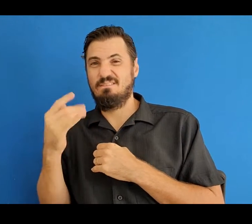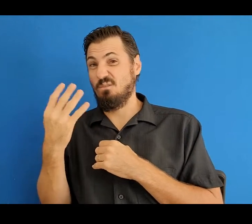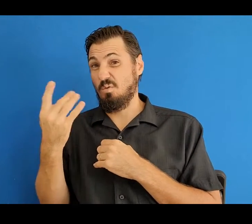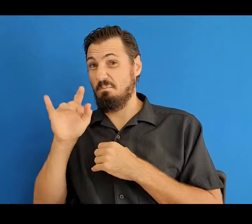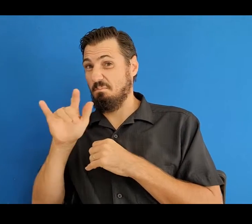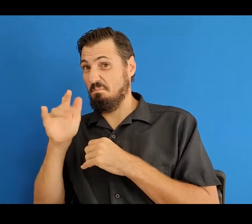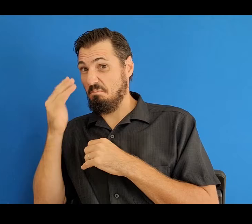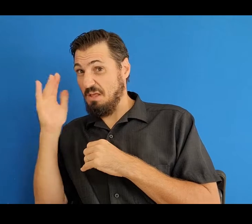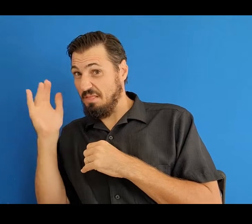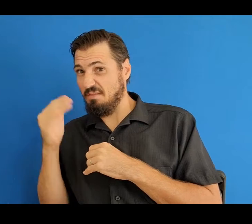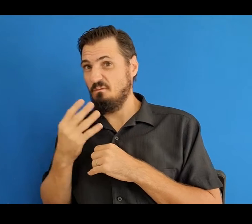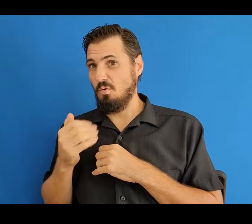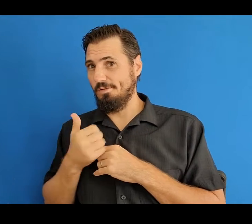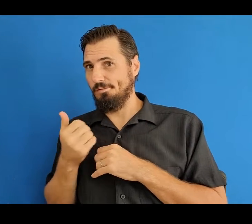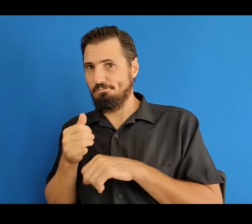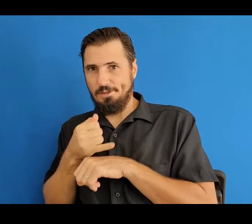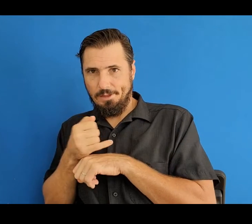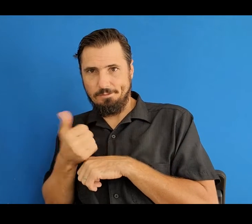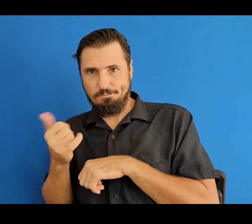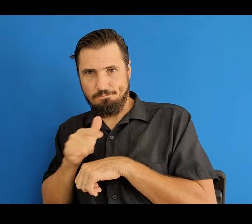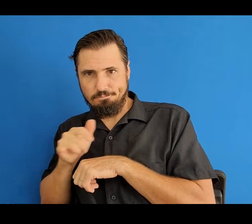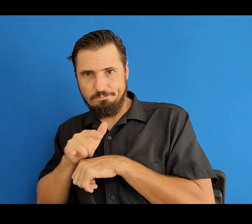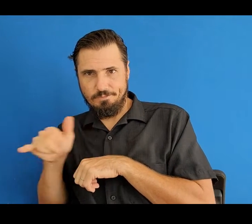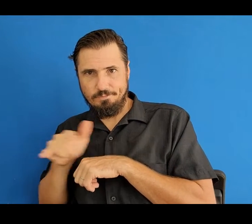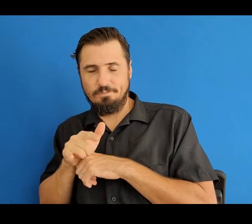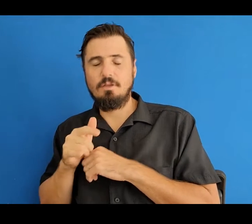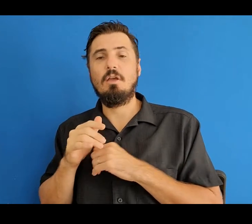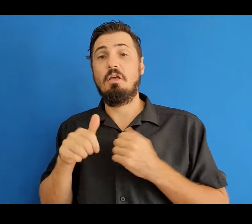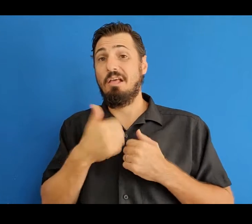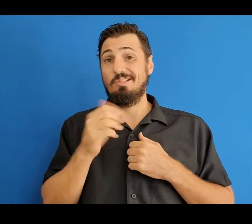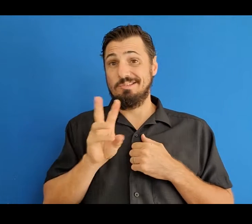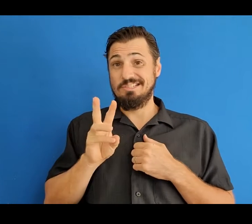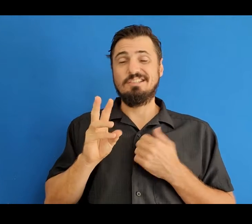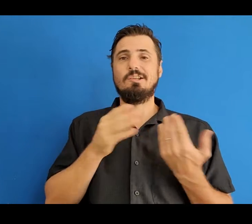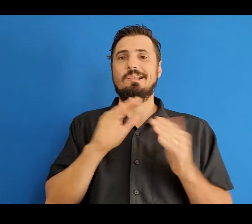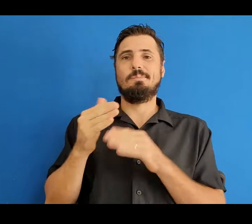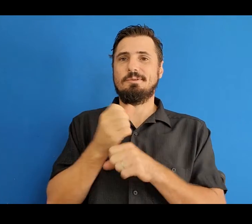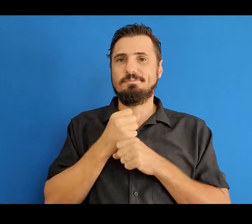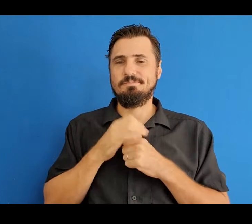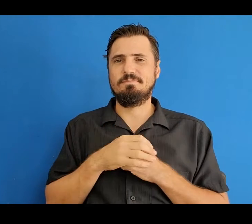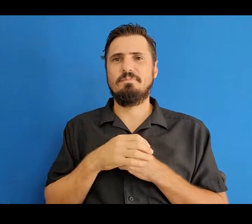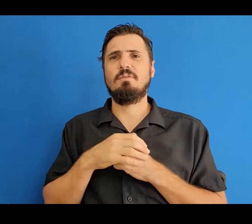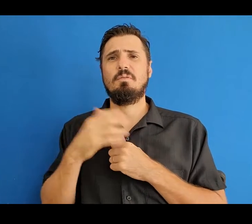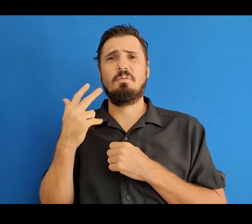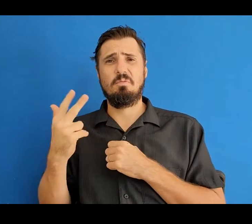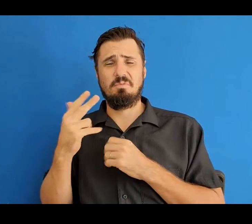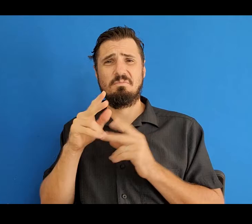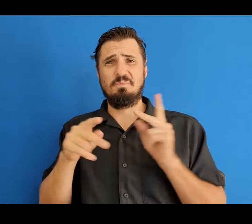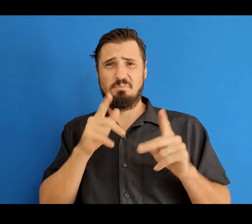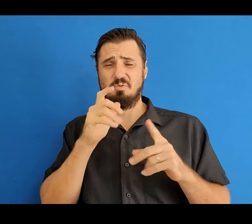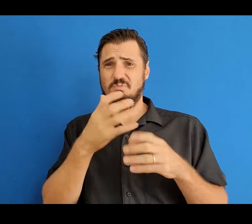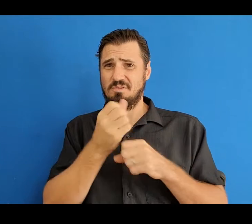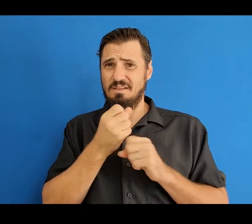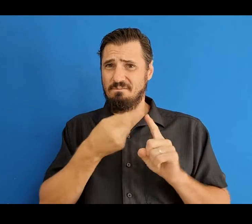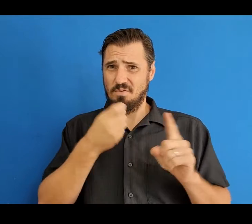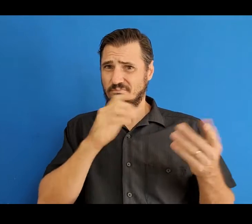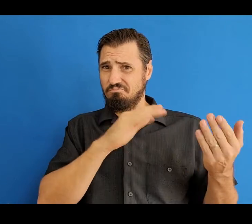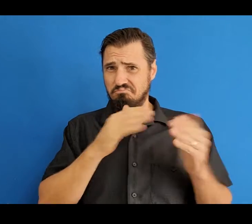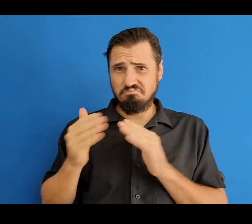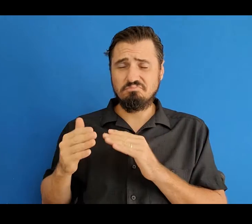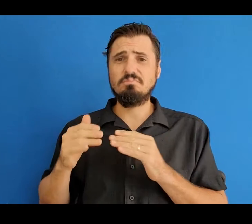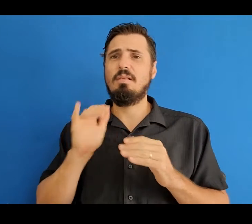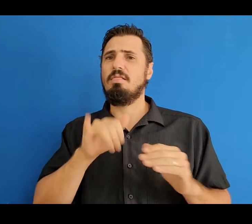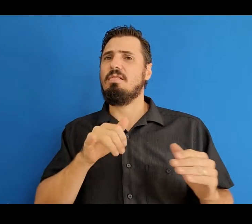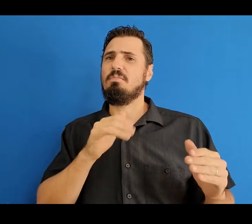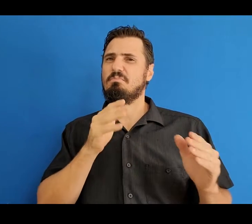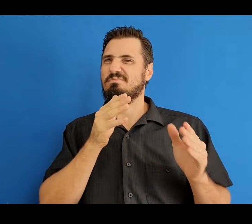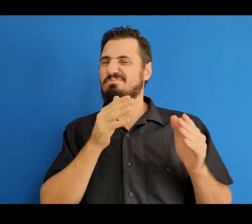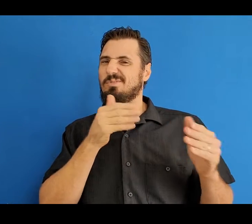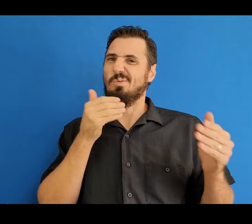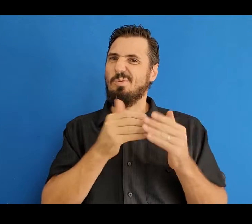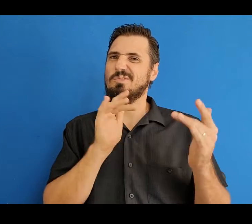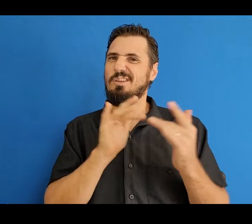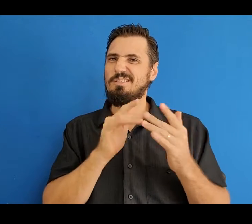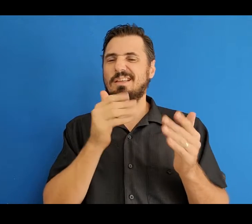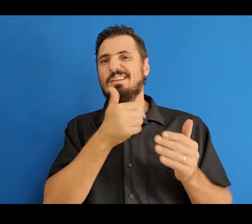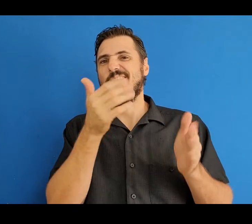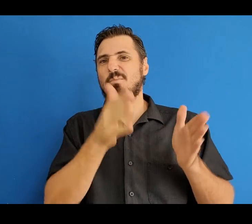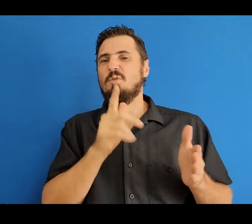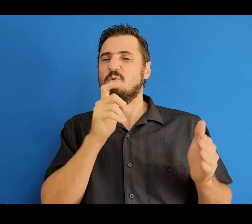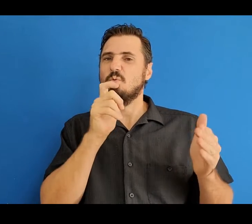4 interisland. The remaining 6 cases are considered community-acquired. 3 of the community-acquired infections are close contacts of a previously announced case or are tied to an active